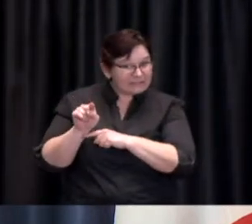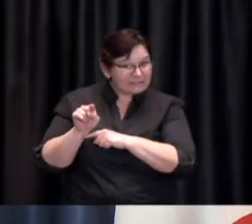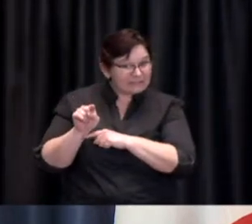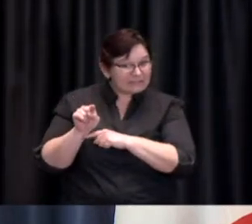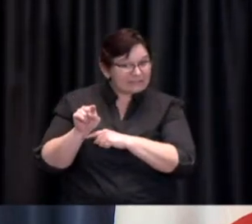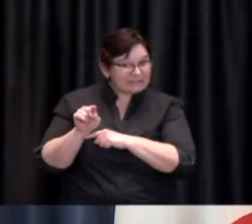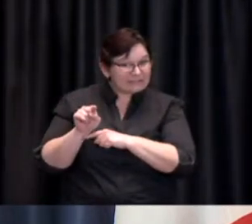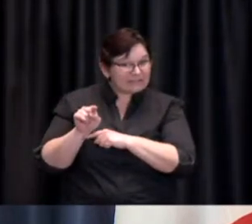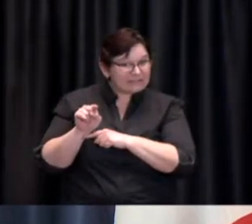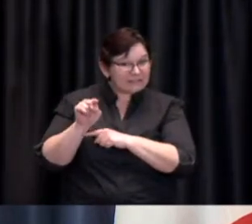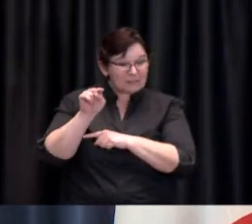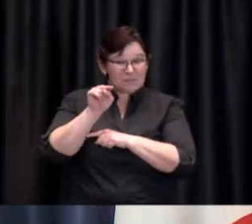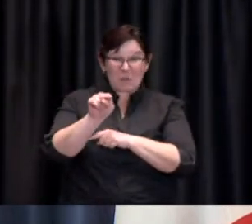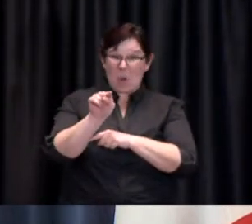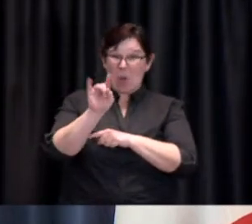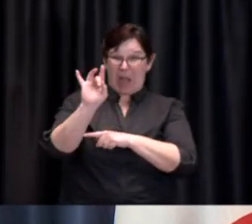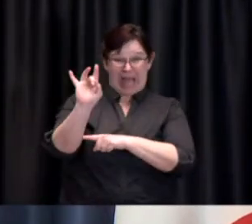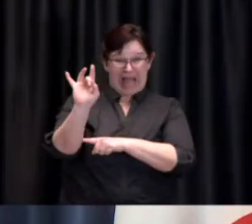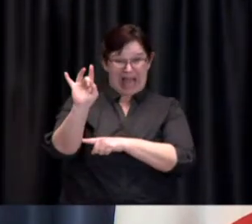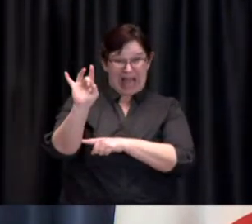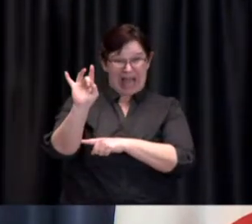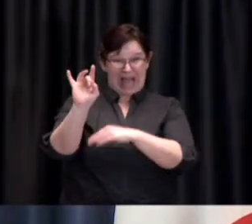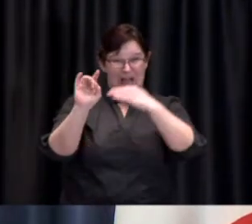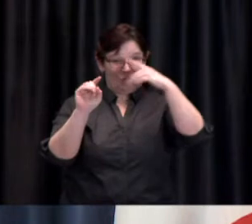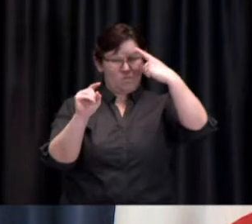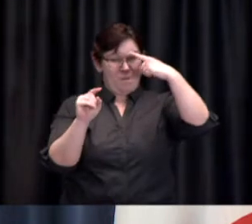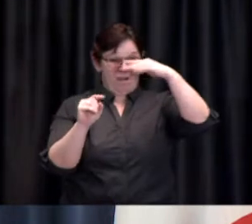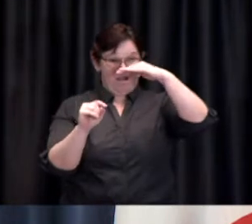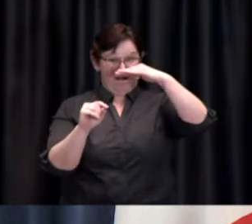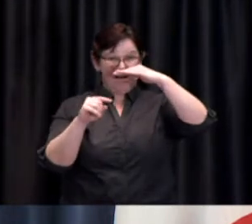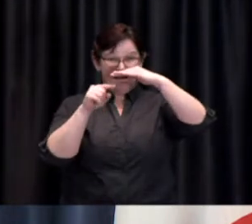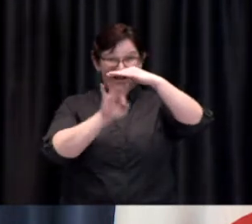to be at 1.1 now is is not the direction that we want to go in